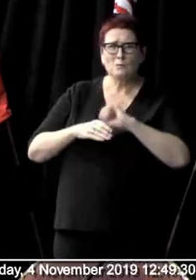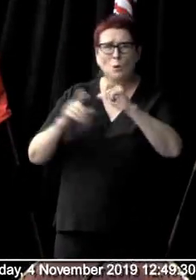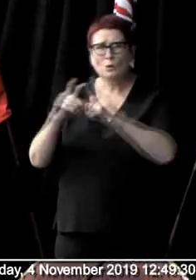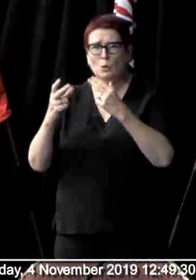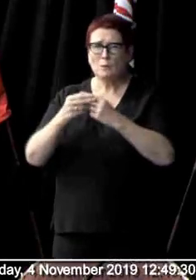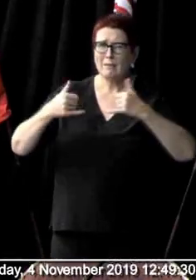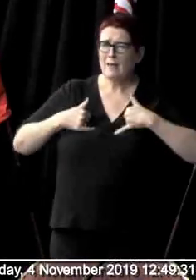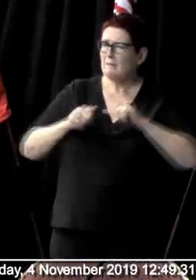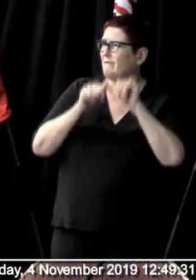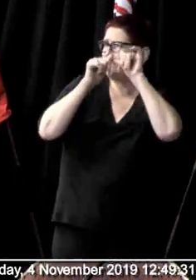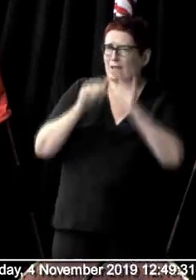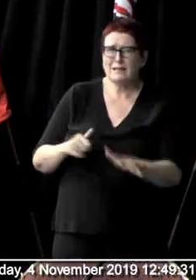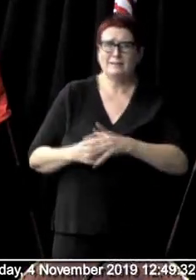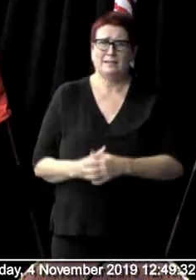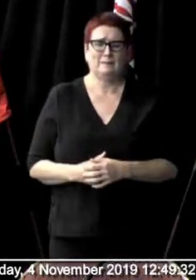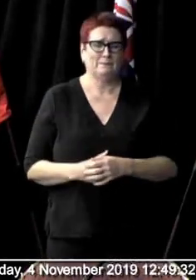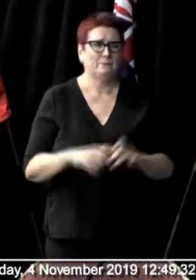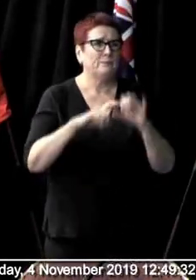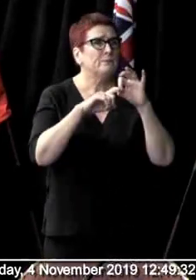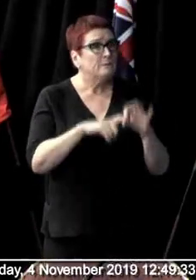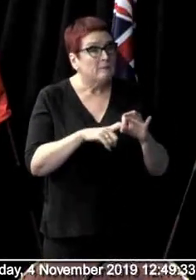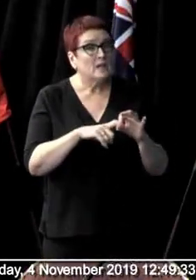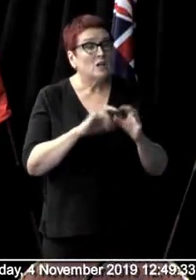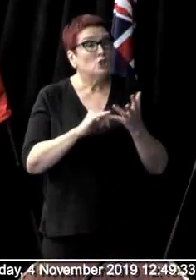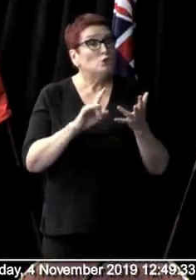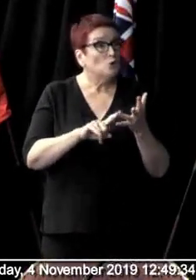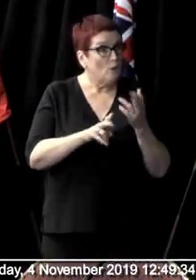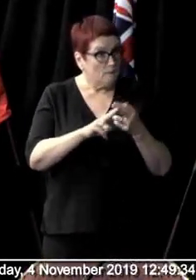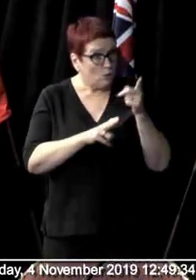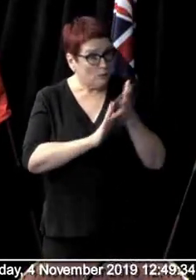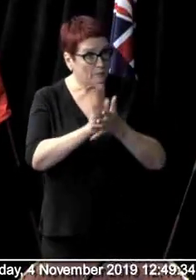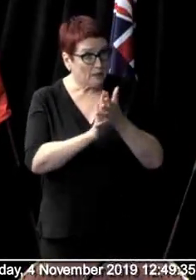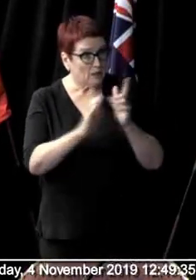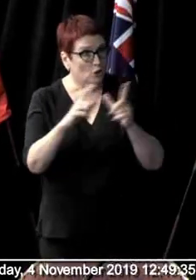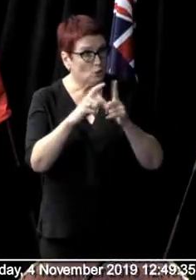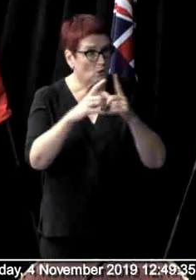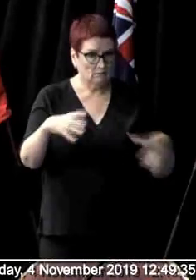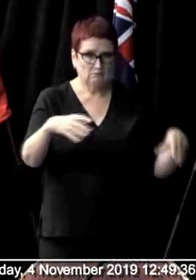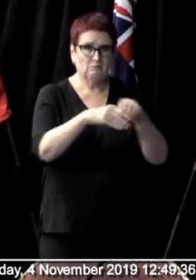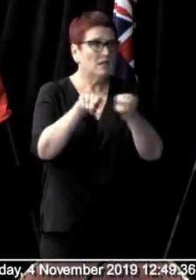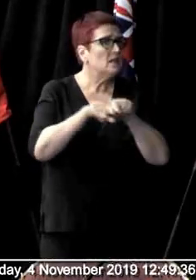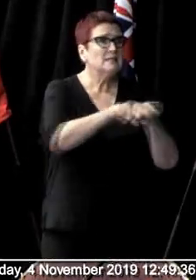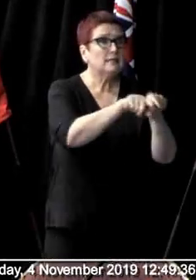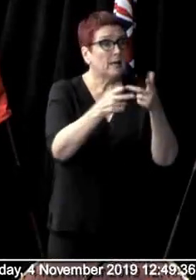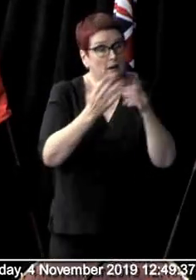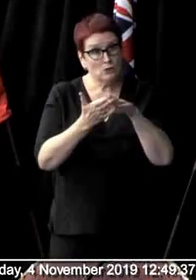So for you, the ability to participate on the same basis